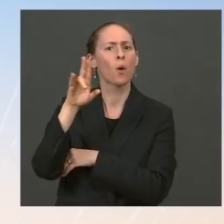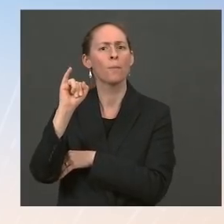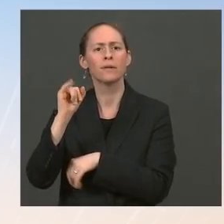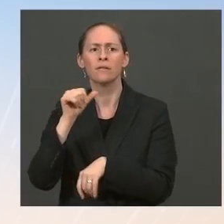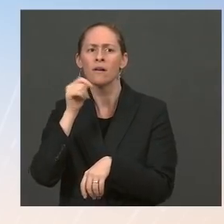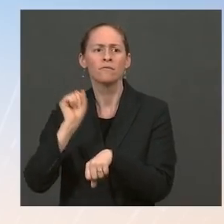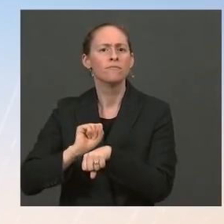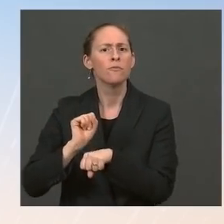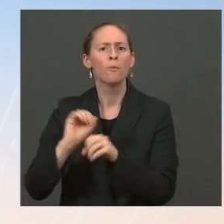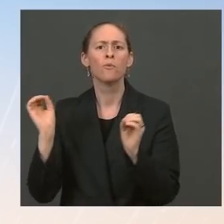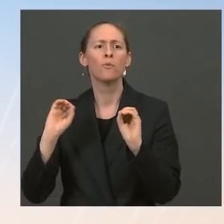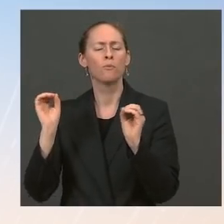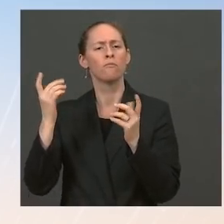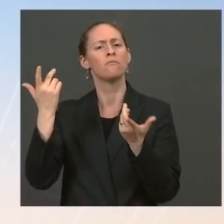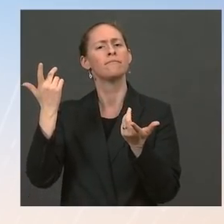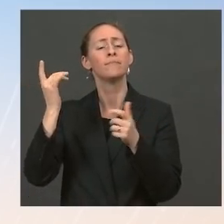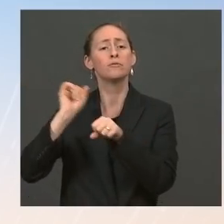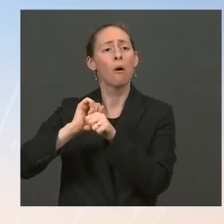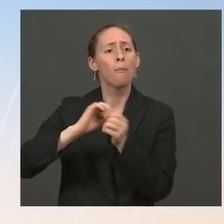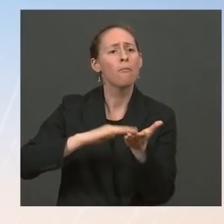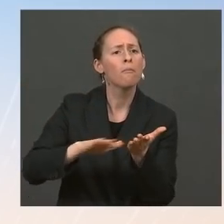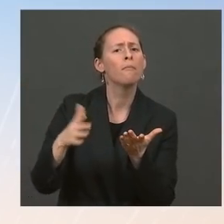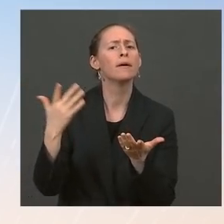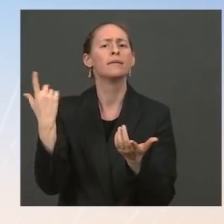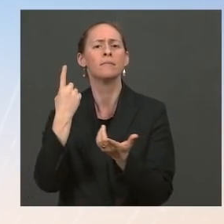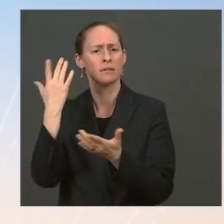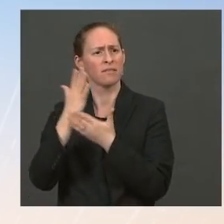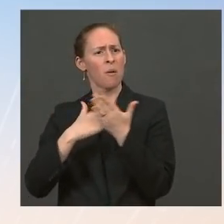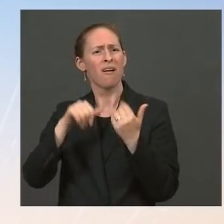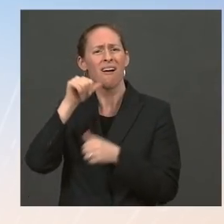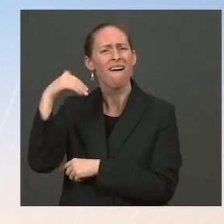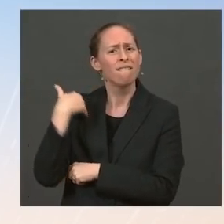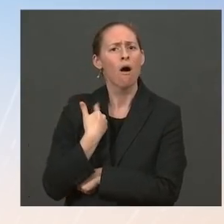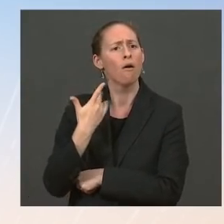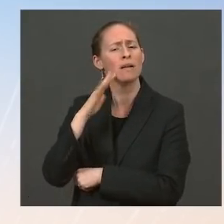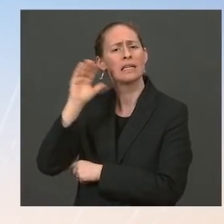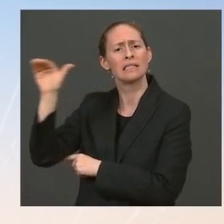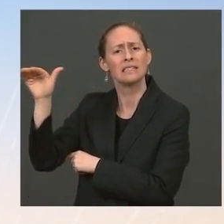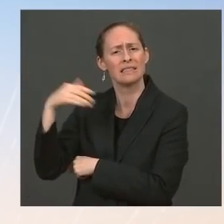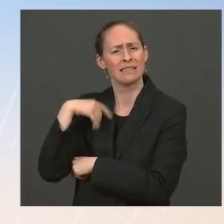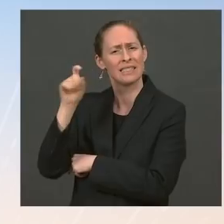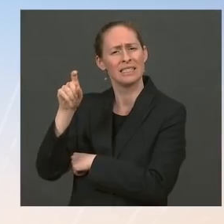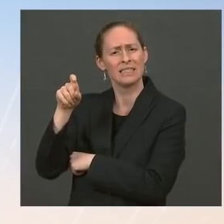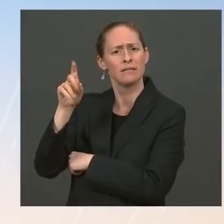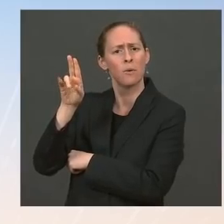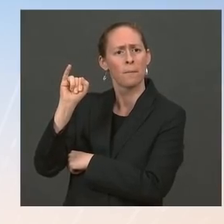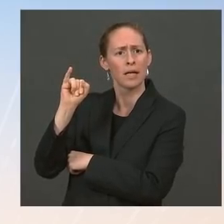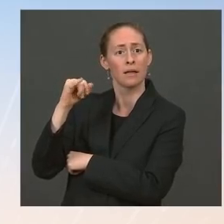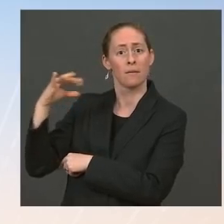they go and they file a claim, looking for unemployment insurance. So, the drop in these unemployment claims -- there's actually a different chart on this;